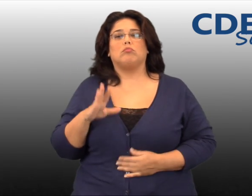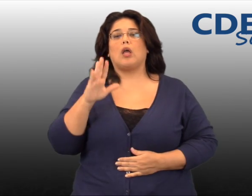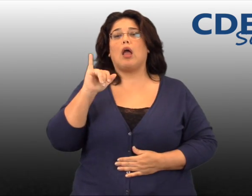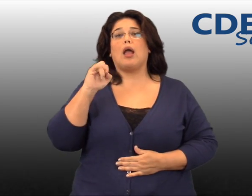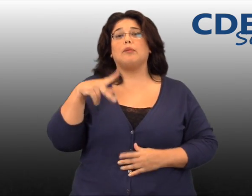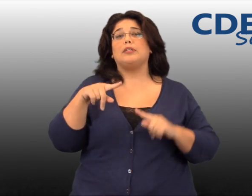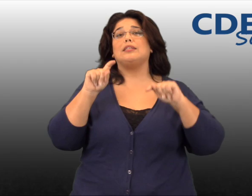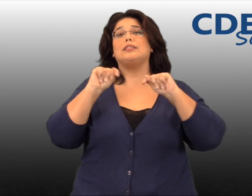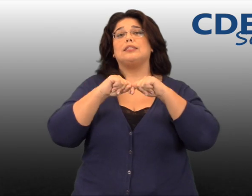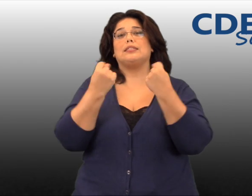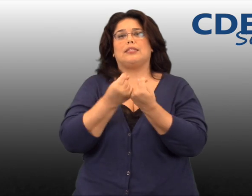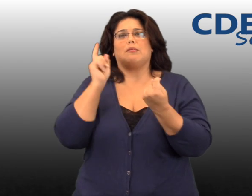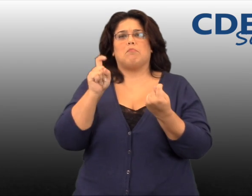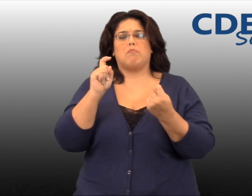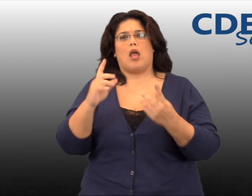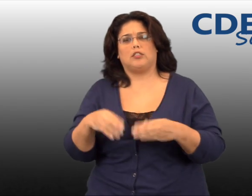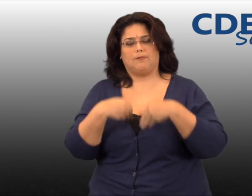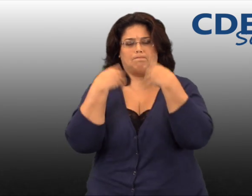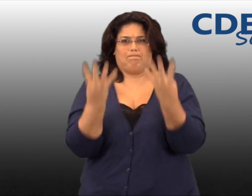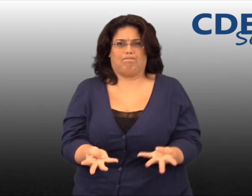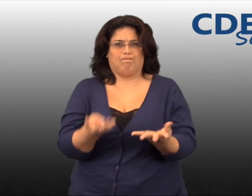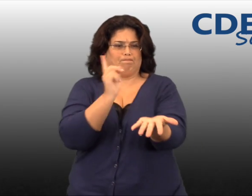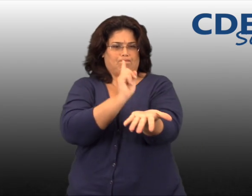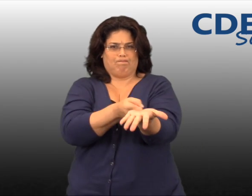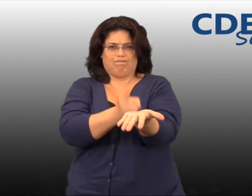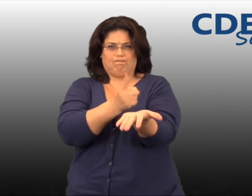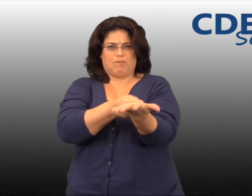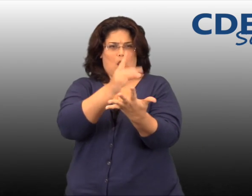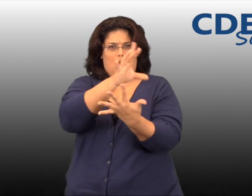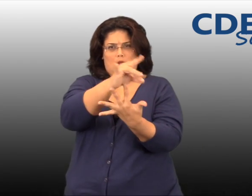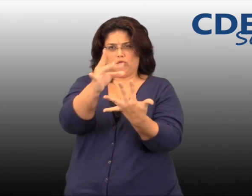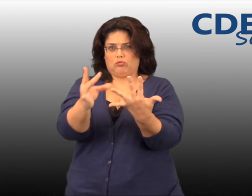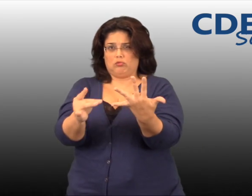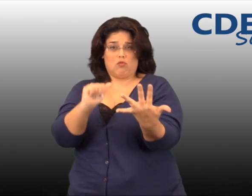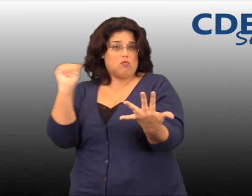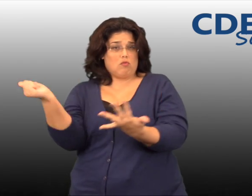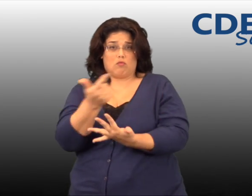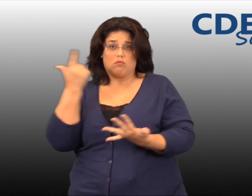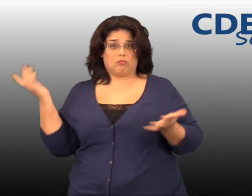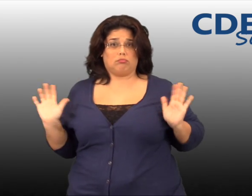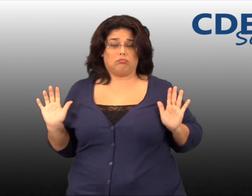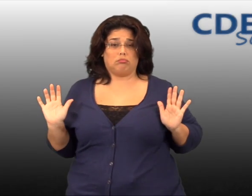By law when discussing the educational needs of the child, the IEP team should be presented with